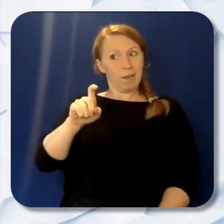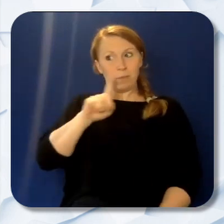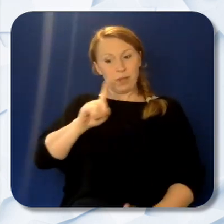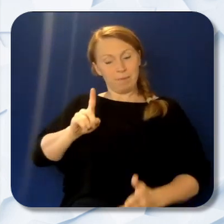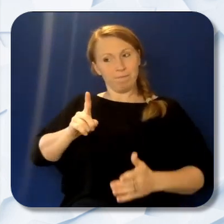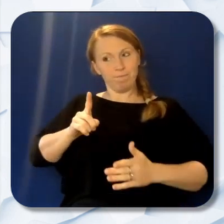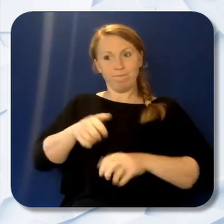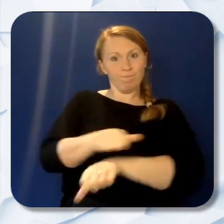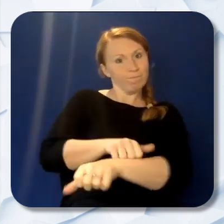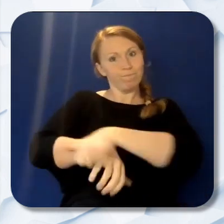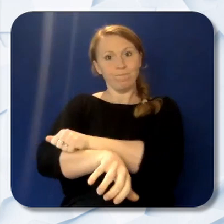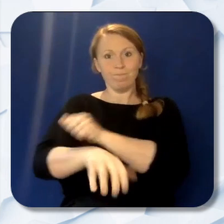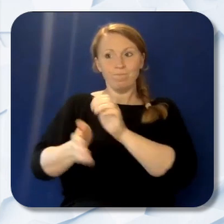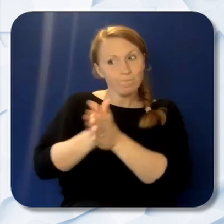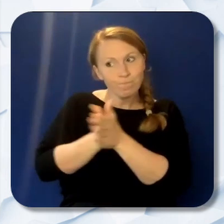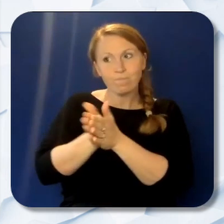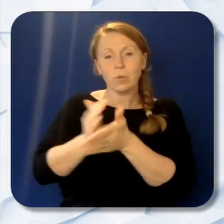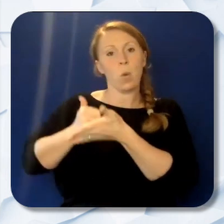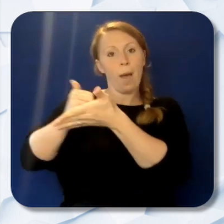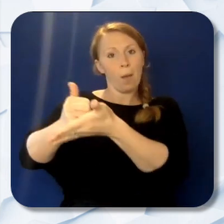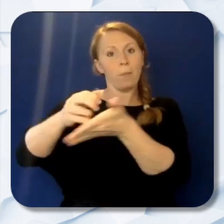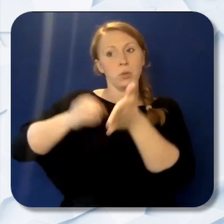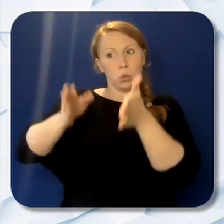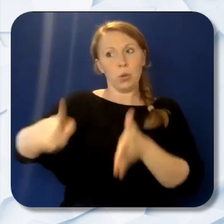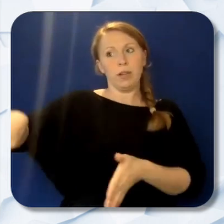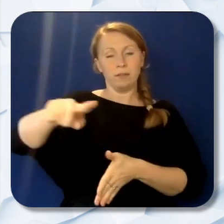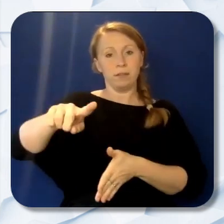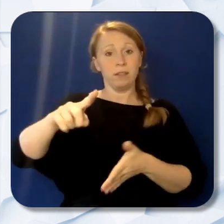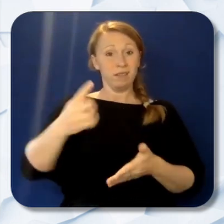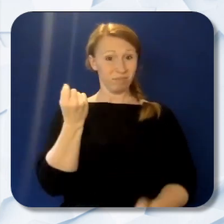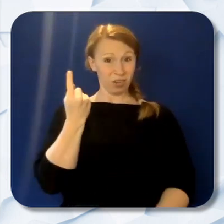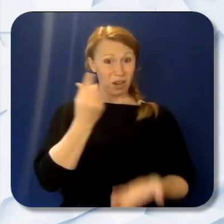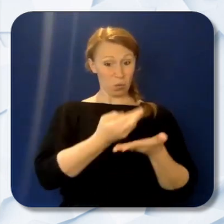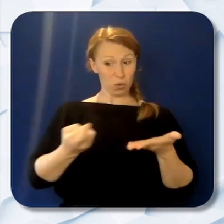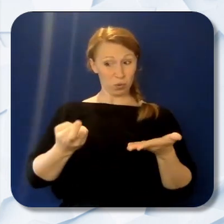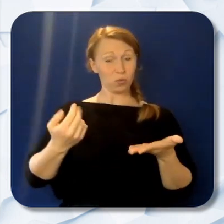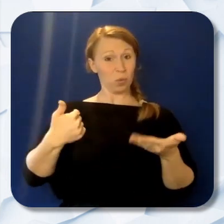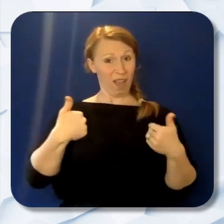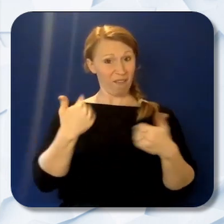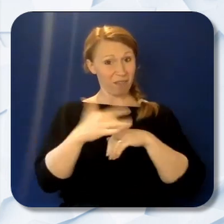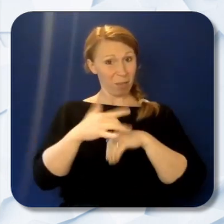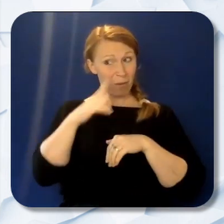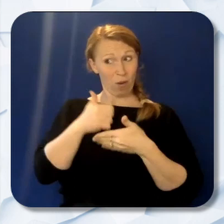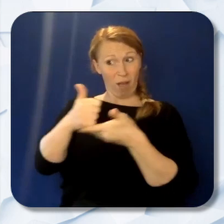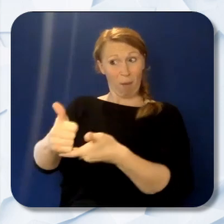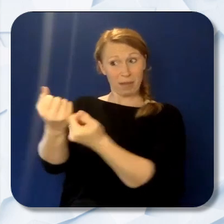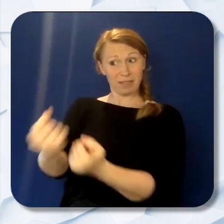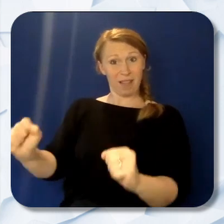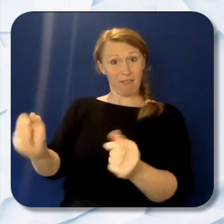students, and we have resources that can help to save a life. Um! And so uh this Webinar. Today